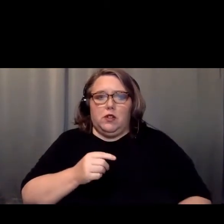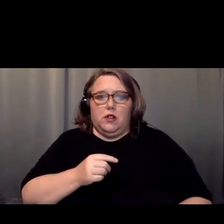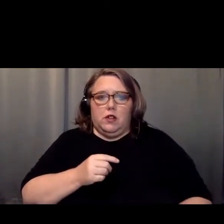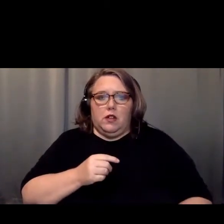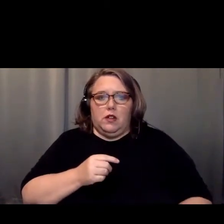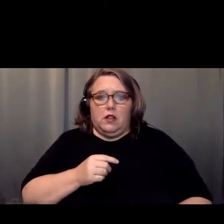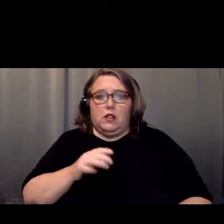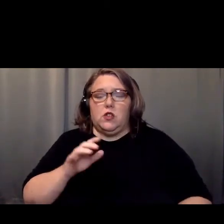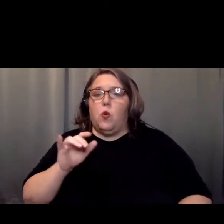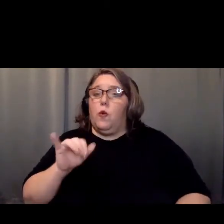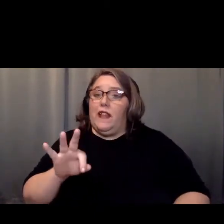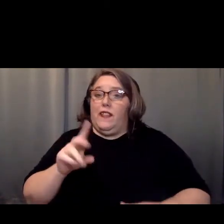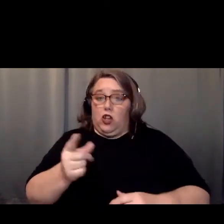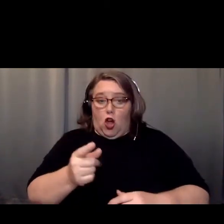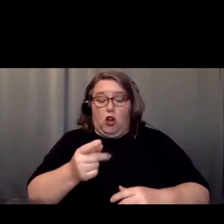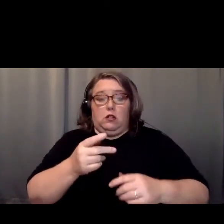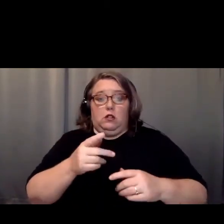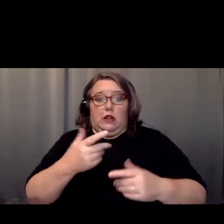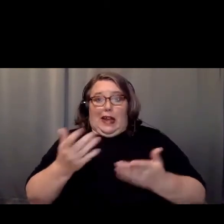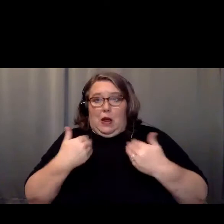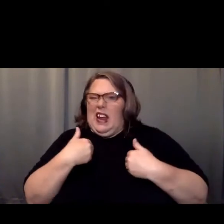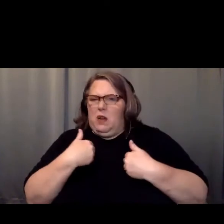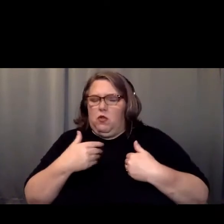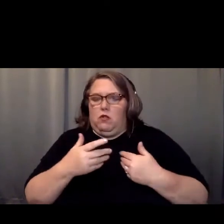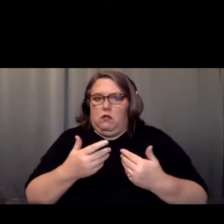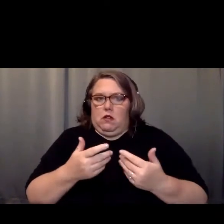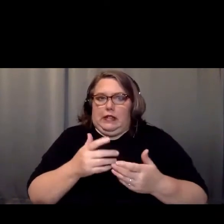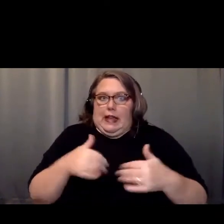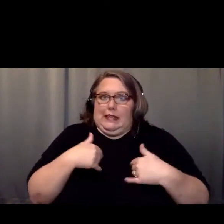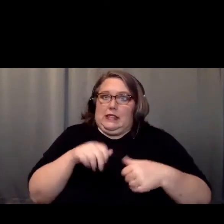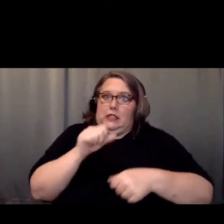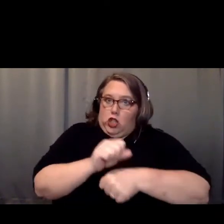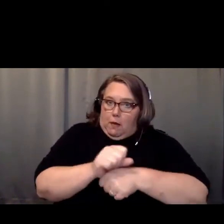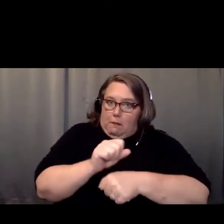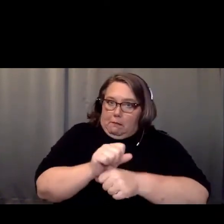So, just the fact that you have your animal with you and that provides comfort,